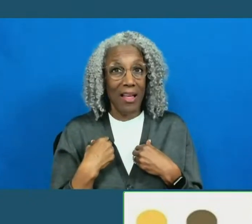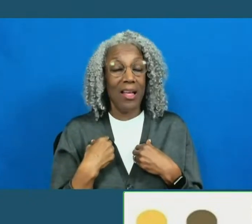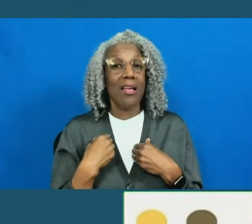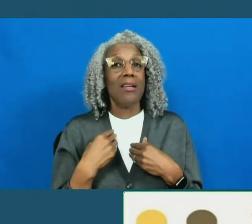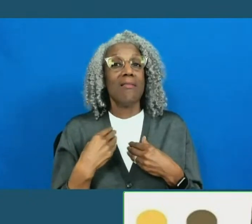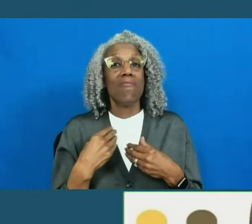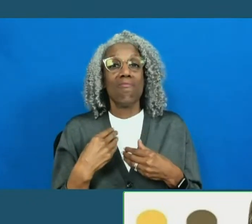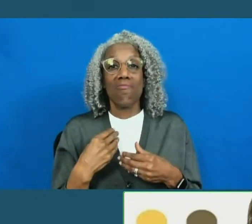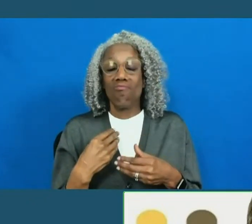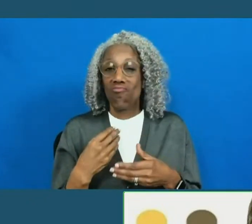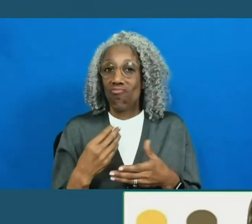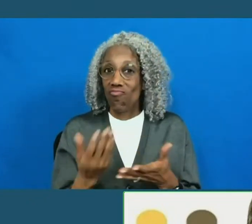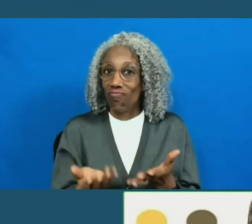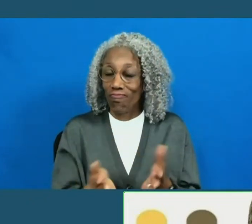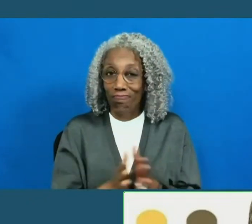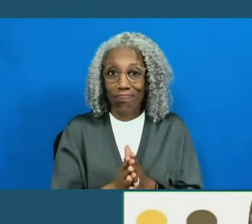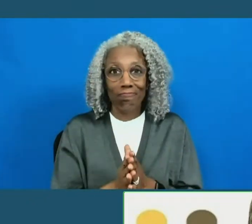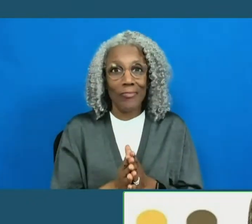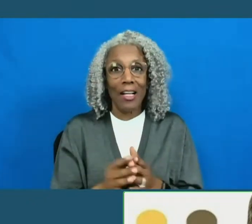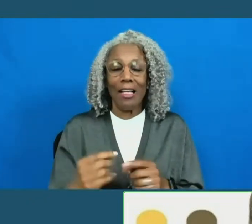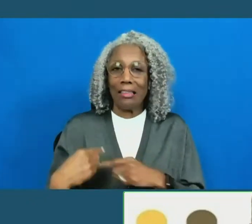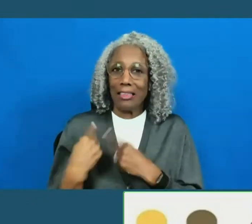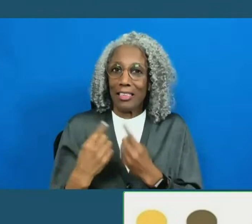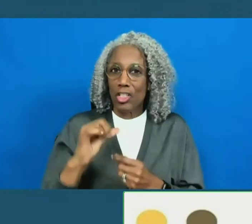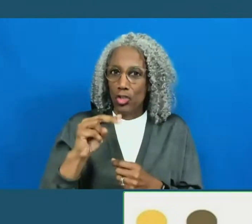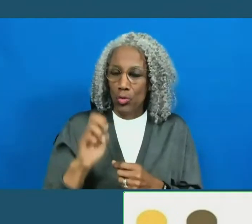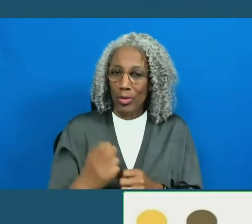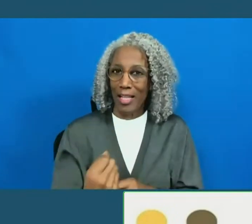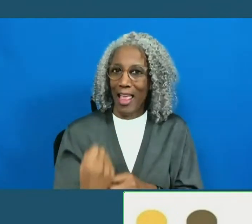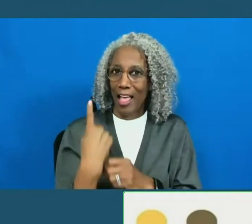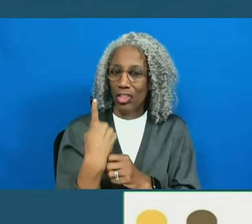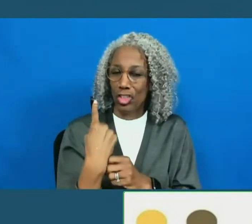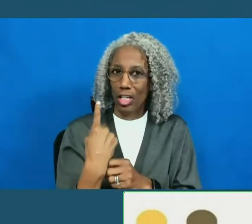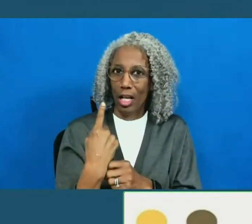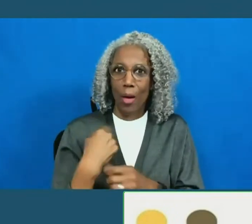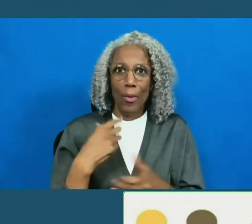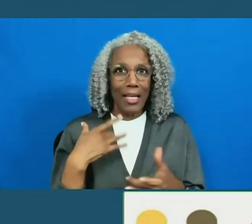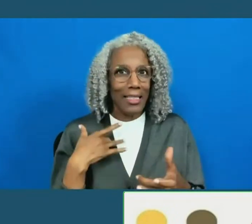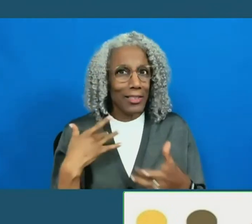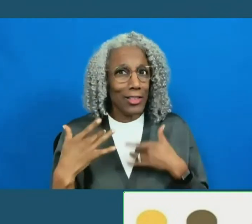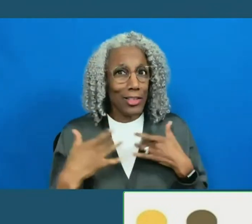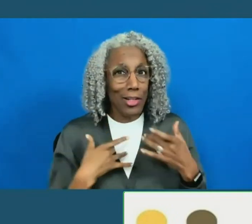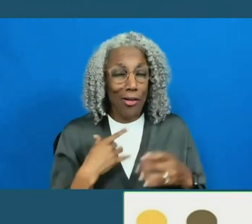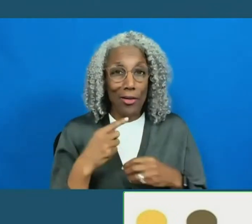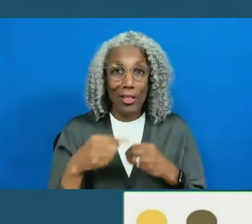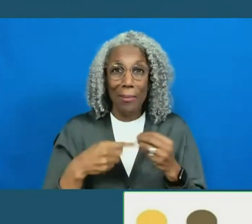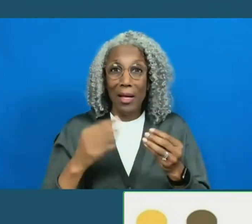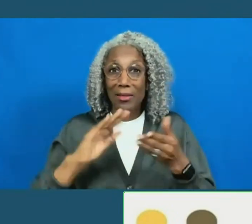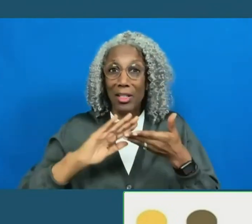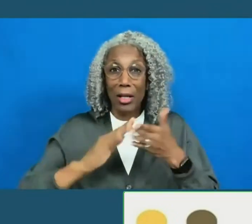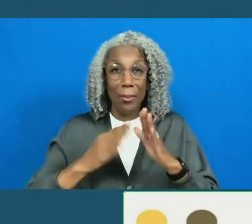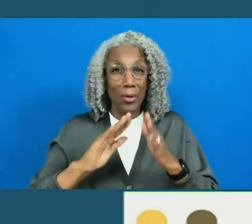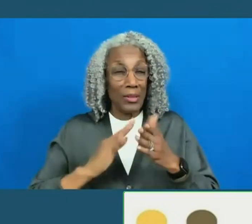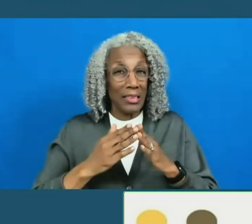steady leader since June of last